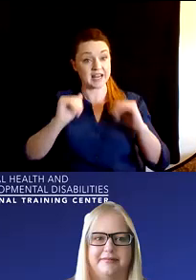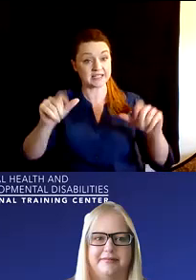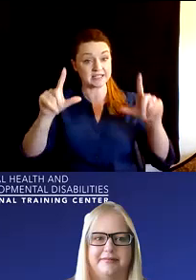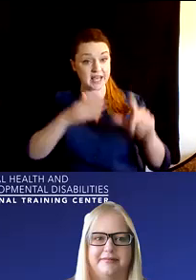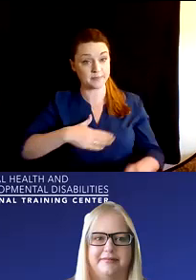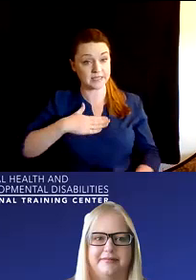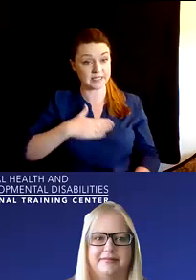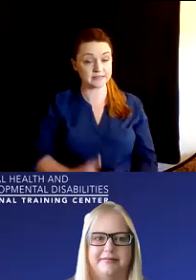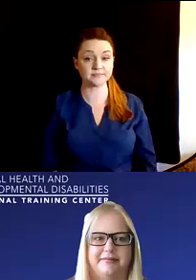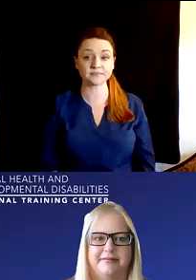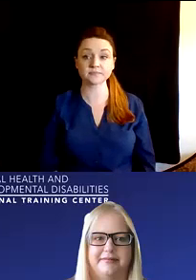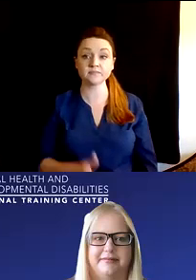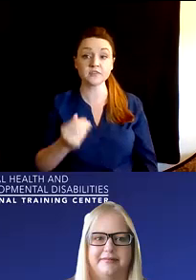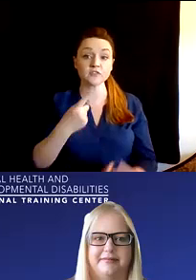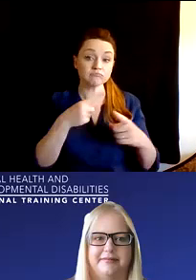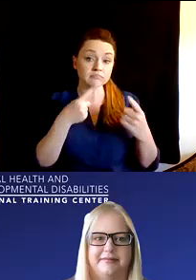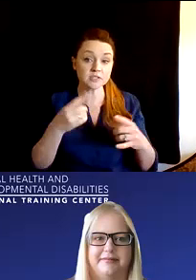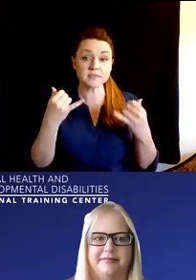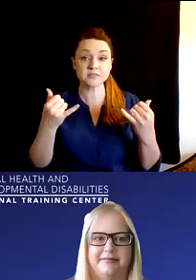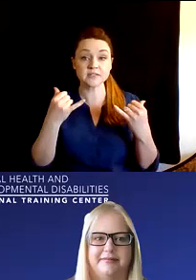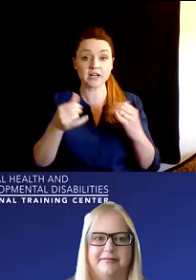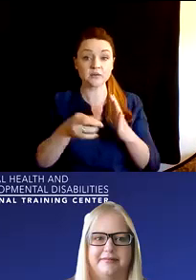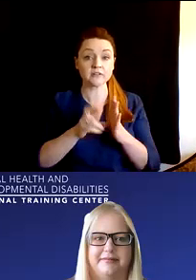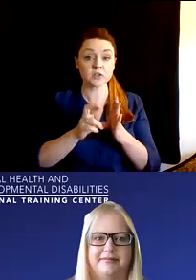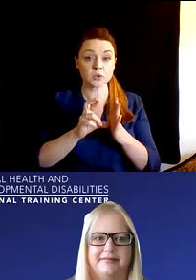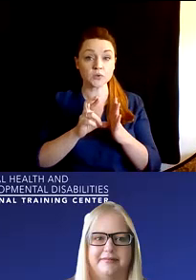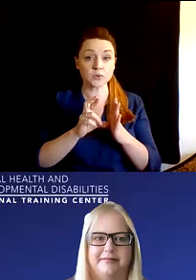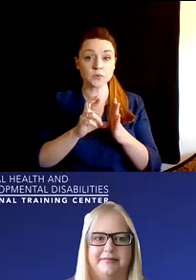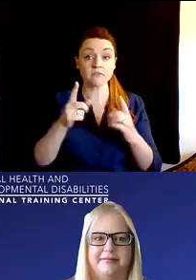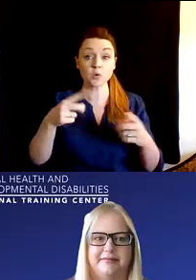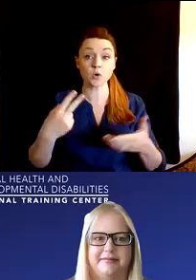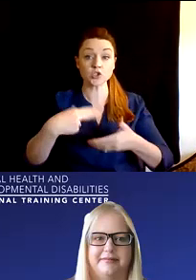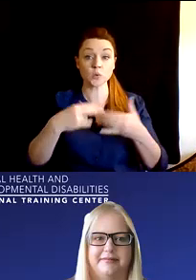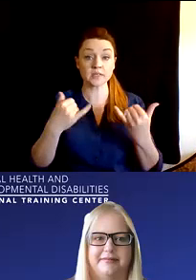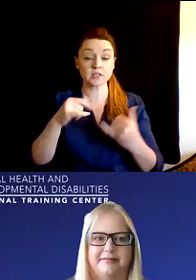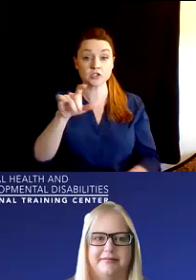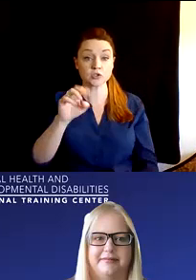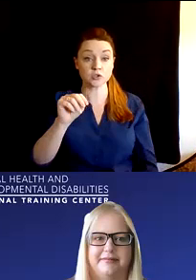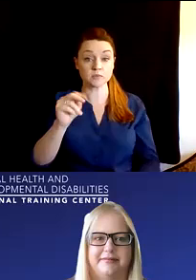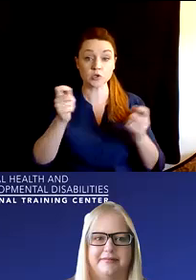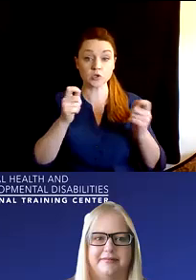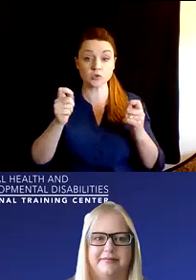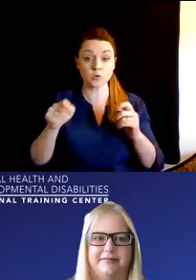We have a few housekeeping items to go over. If you are joining us on Zoom, the controls are located at the bottom bar